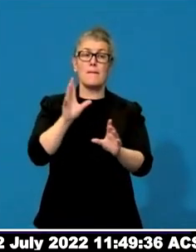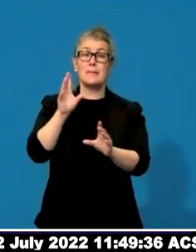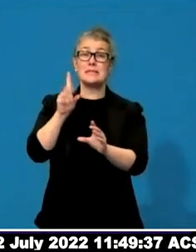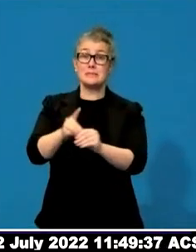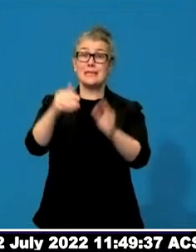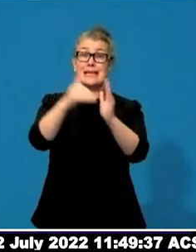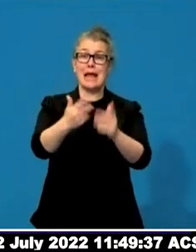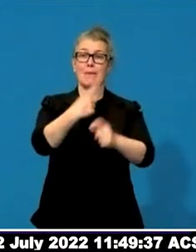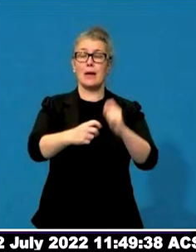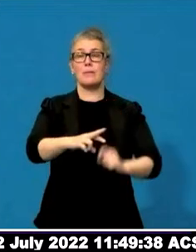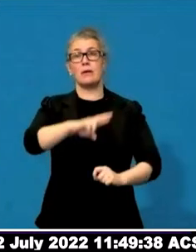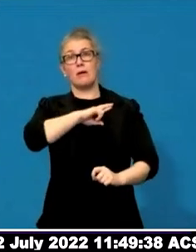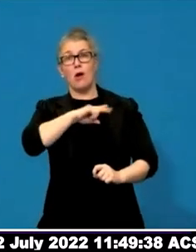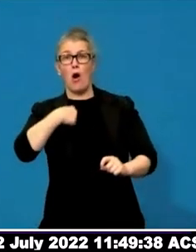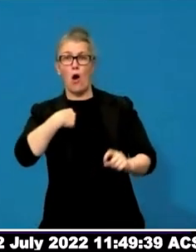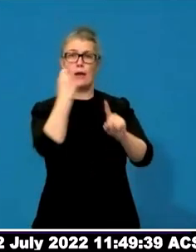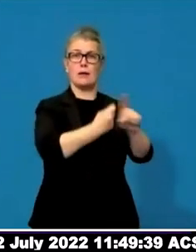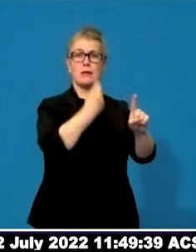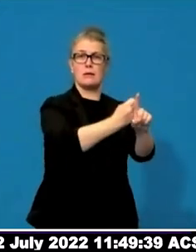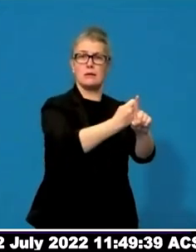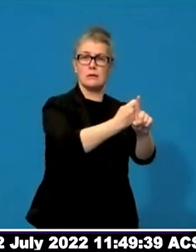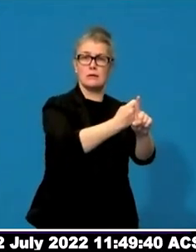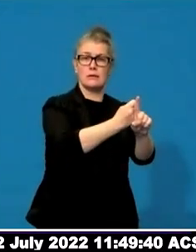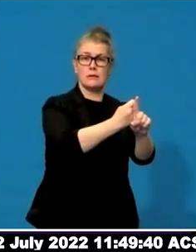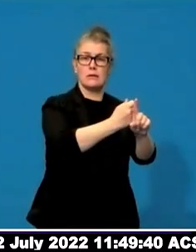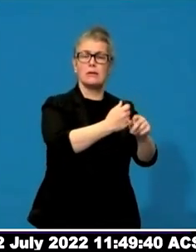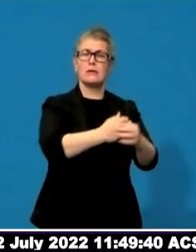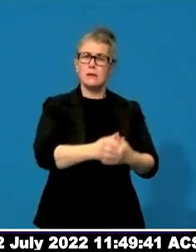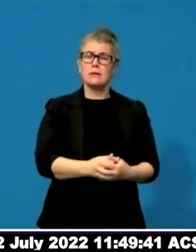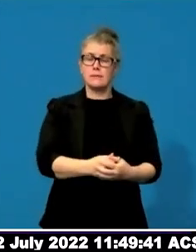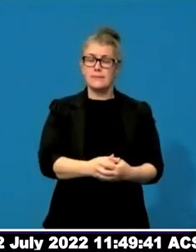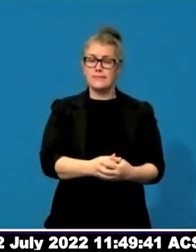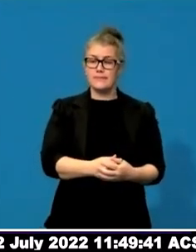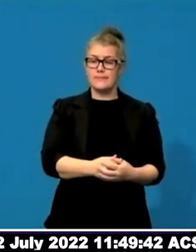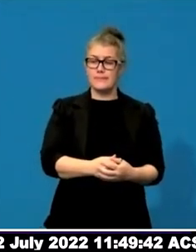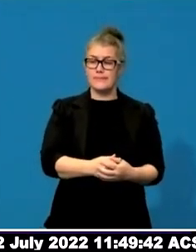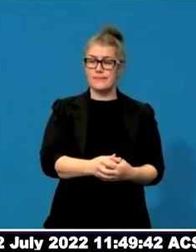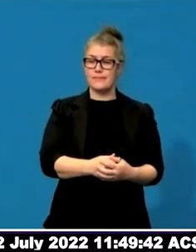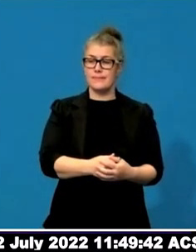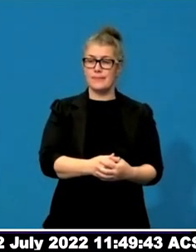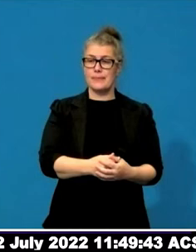without any consultation with them. Yes. And, look, and I think that goes to the Chair's point about the scheme